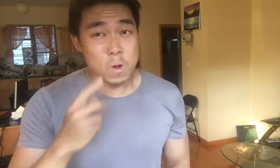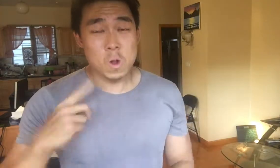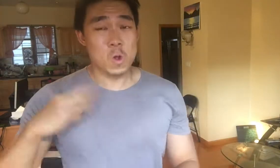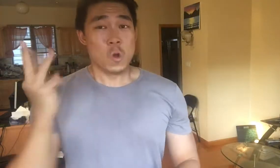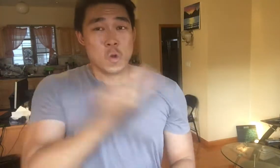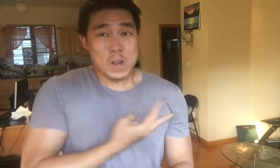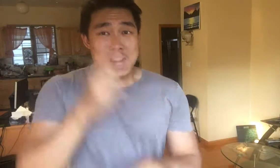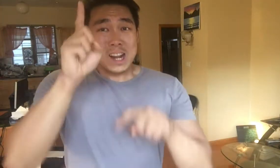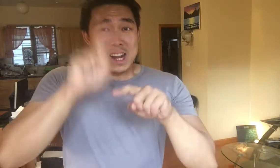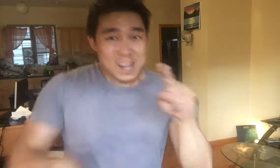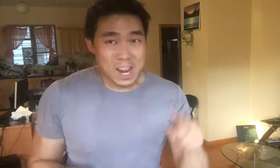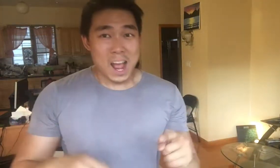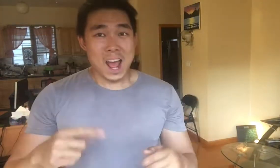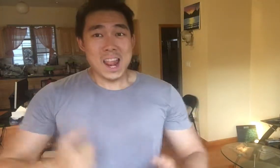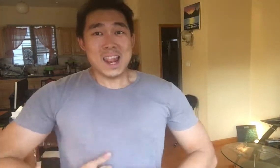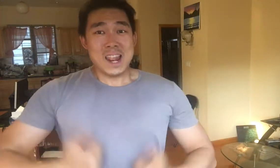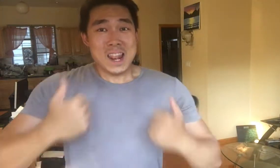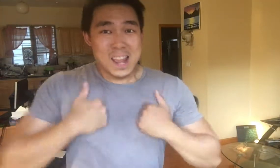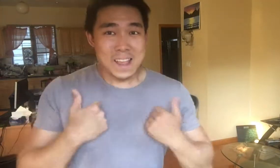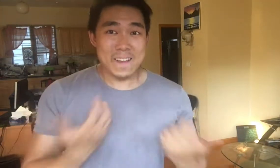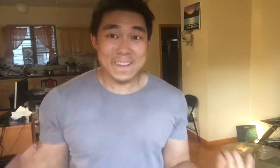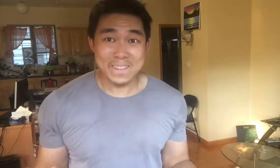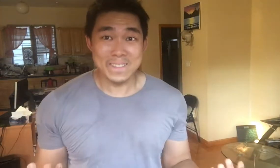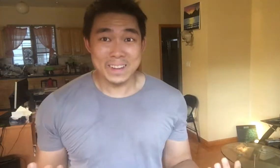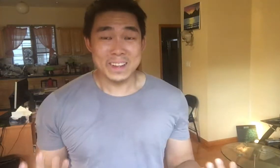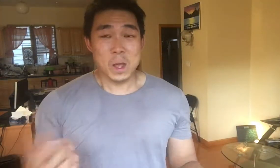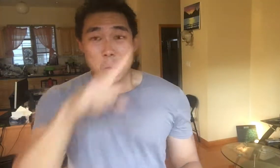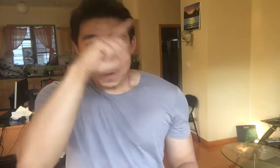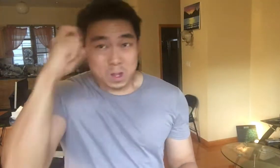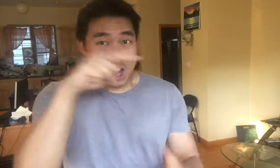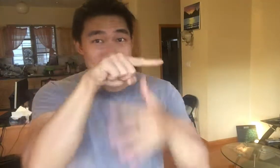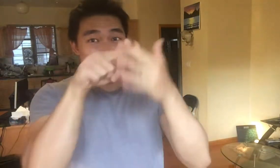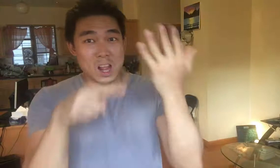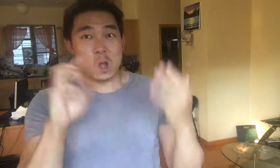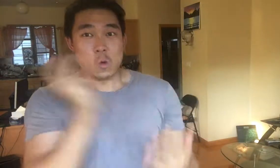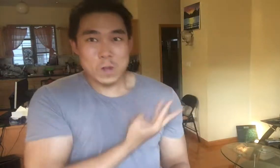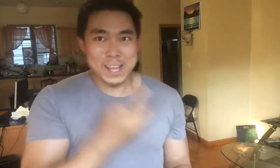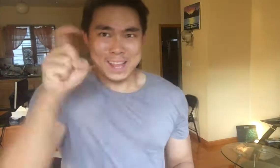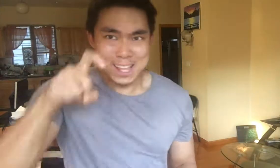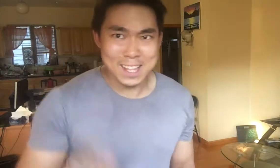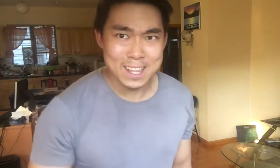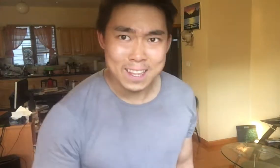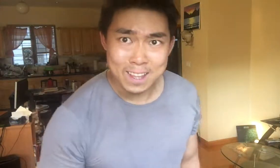Without an adequate protein intake, our bodies can’t function well at all.